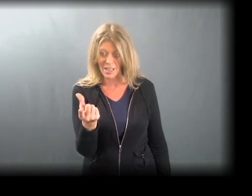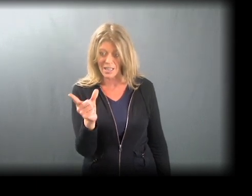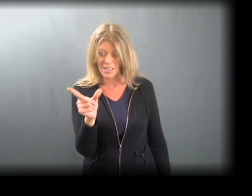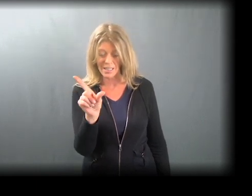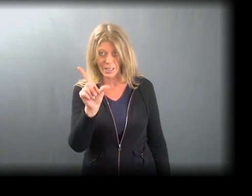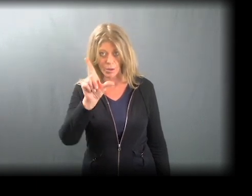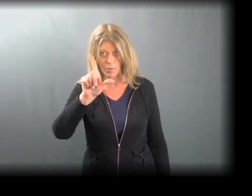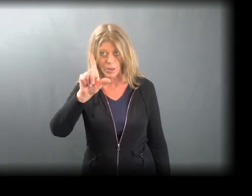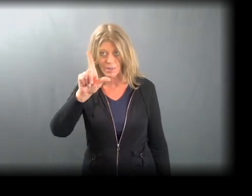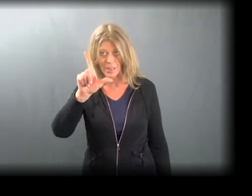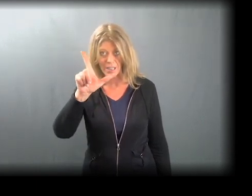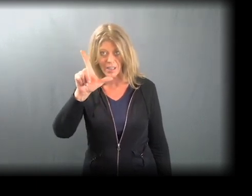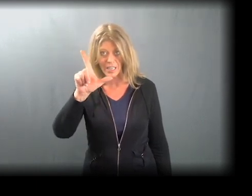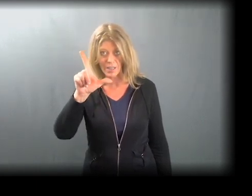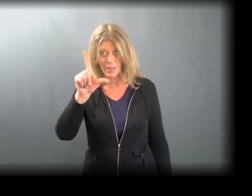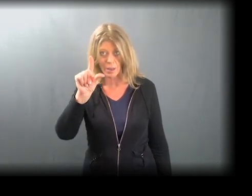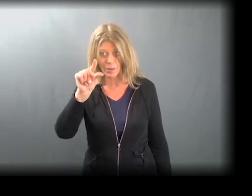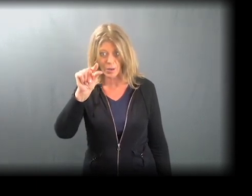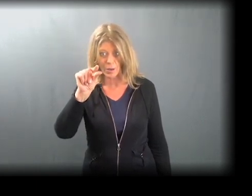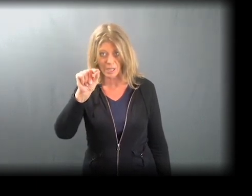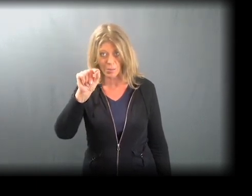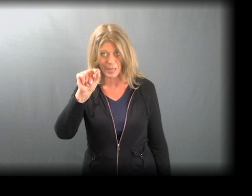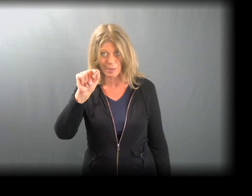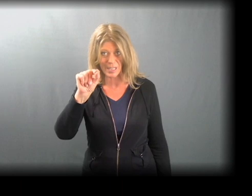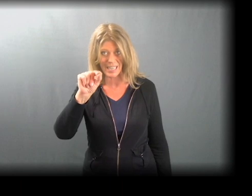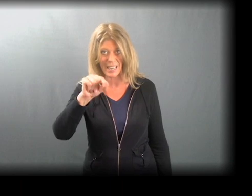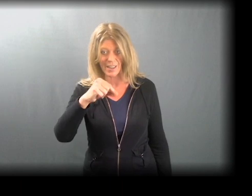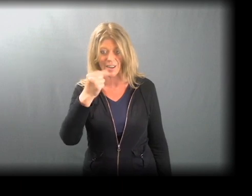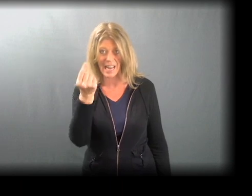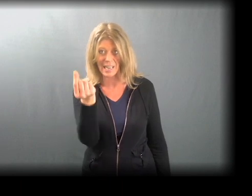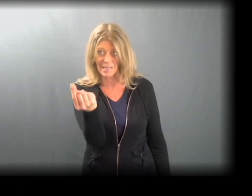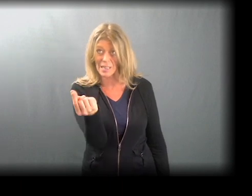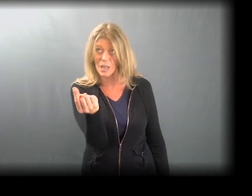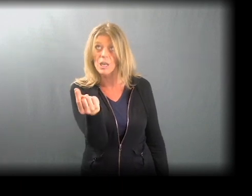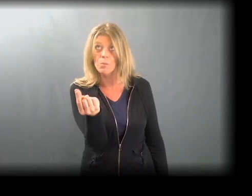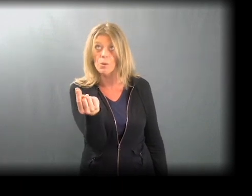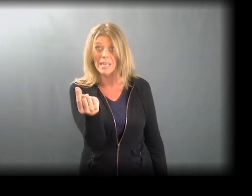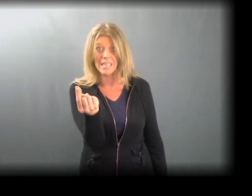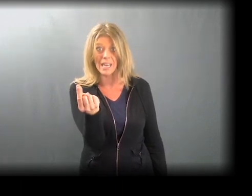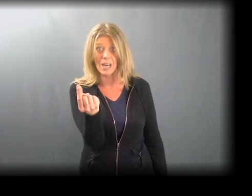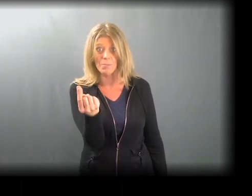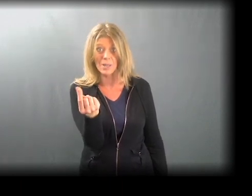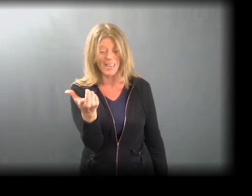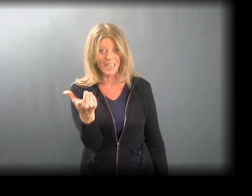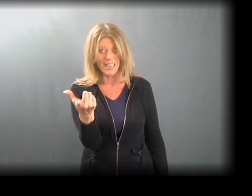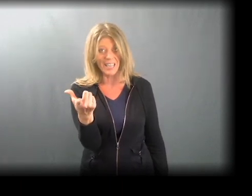Just your first finger and your thumb. You're going to bring them together as they're pointing up.